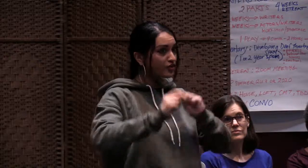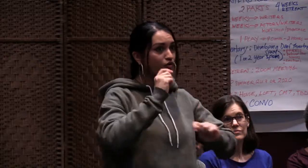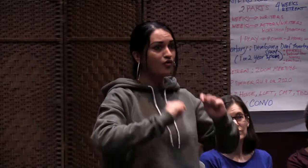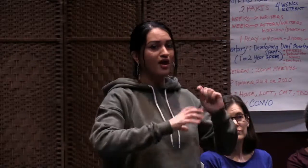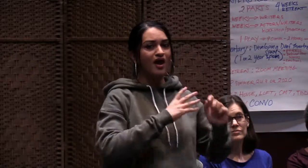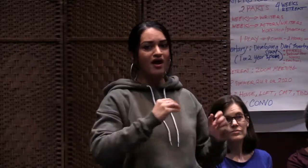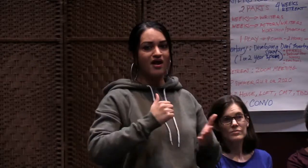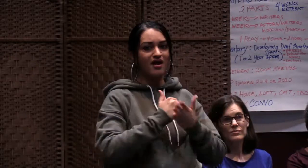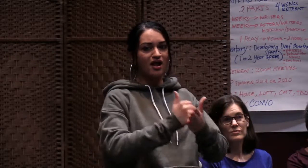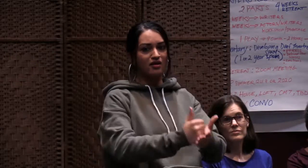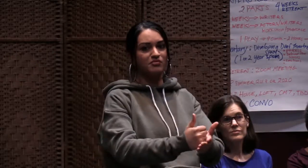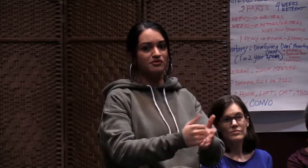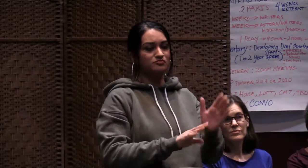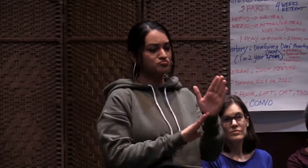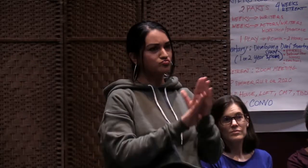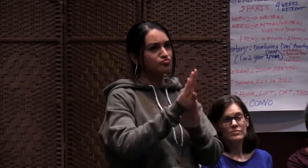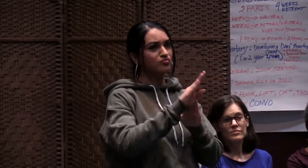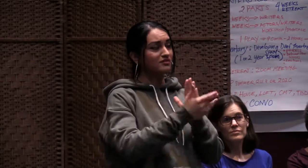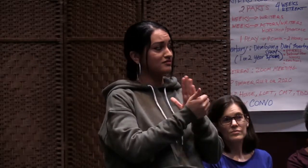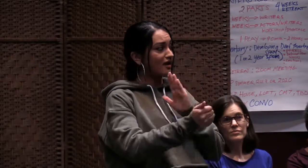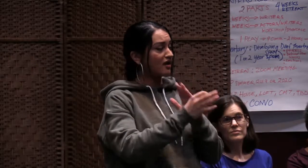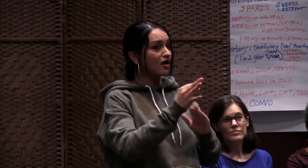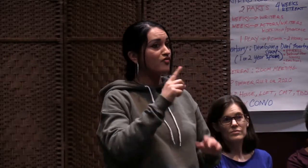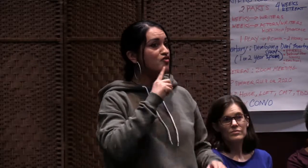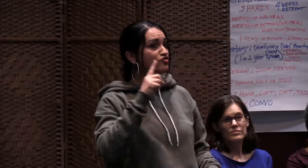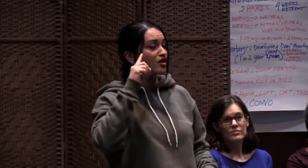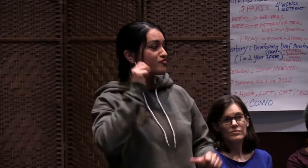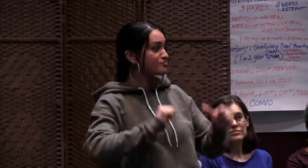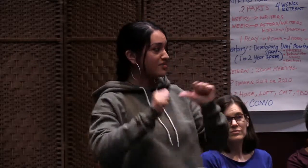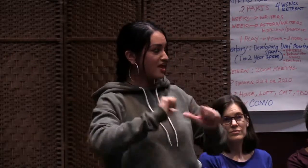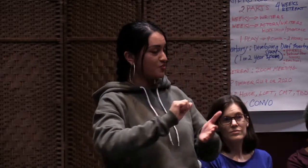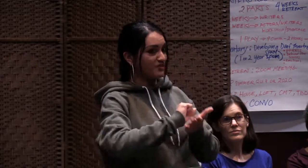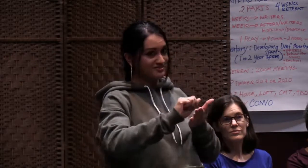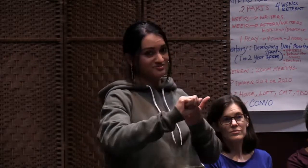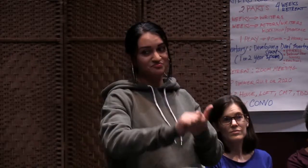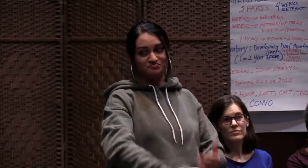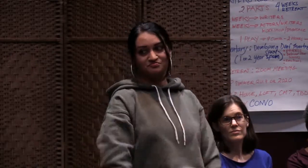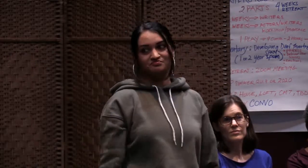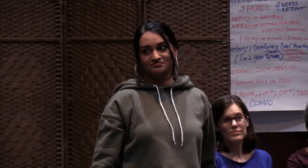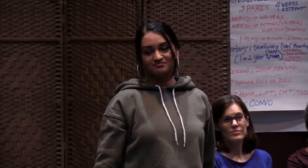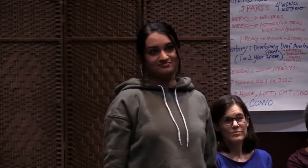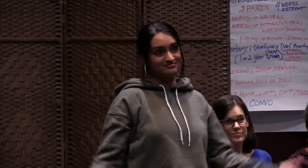deaf theater, and to help it find great talent and writers,